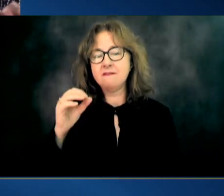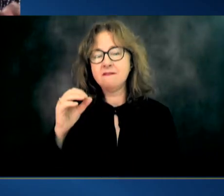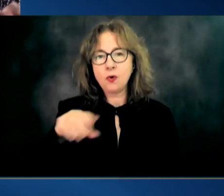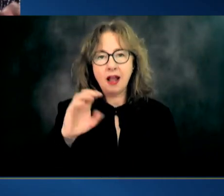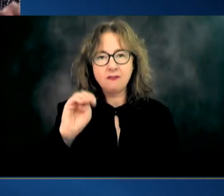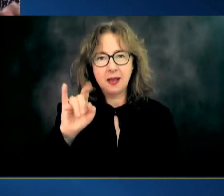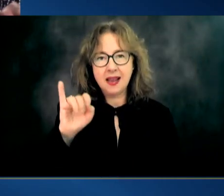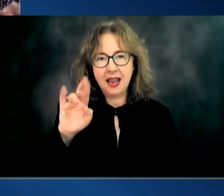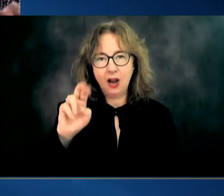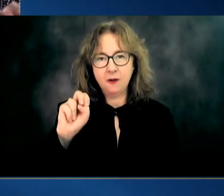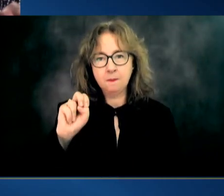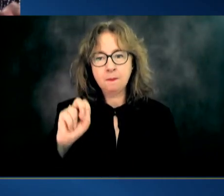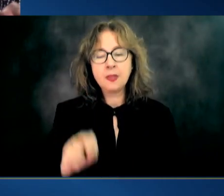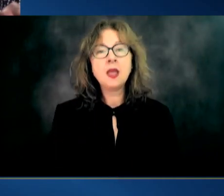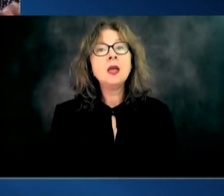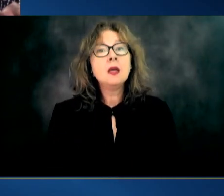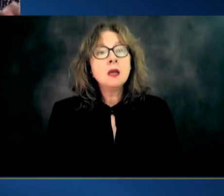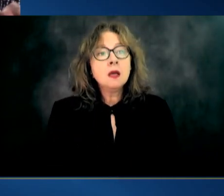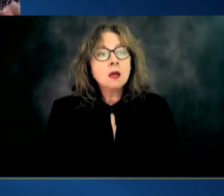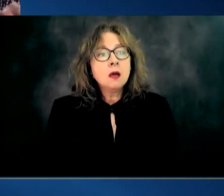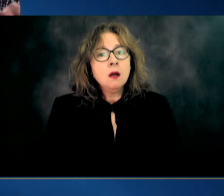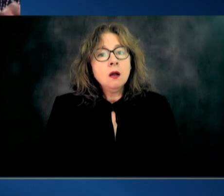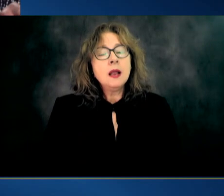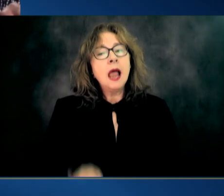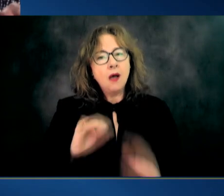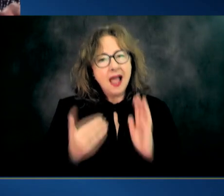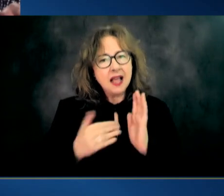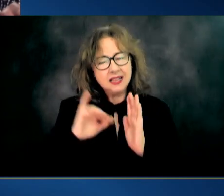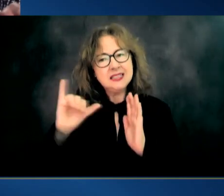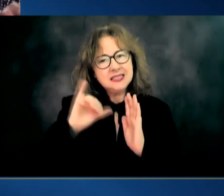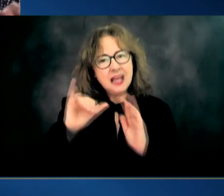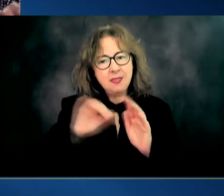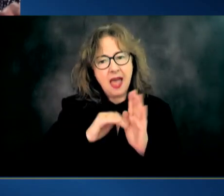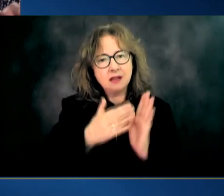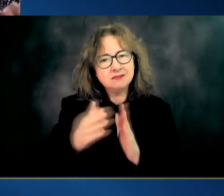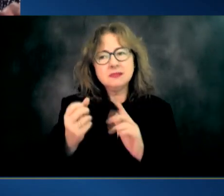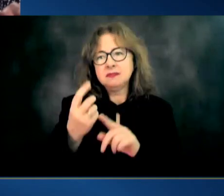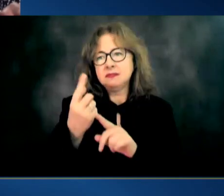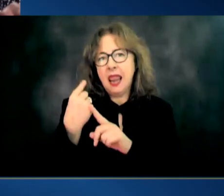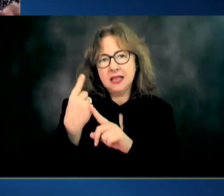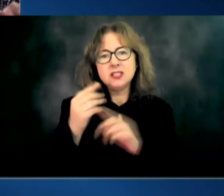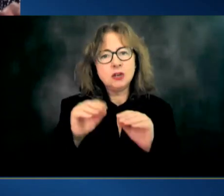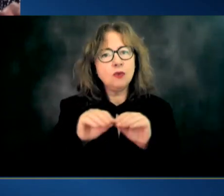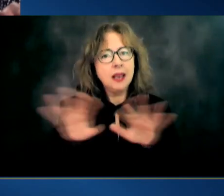toolkit that was released last year that by the end of this year, we plan to release a sickle